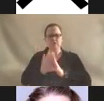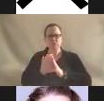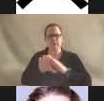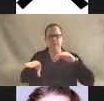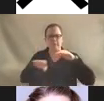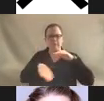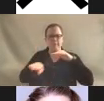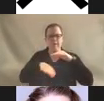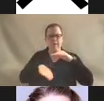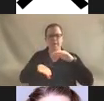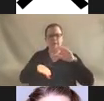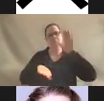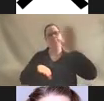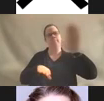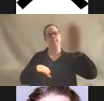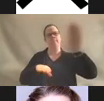That's me and my son and his girlfriend.